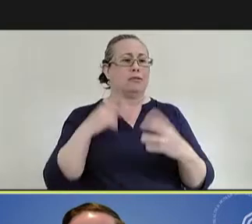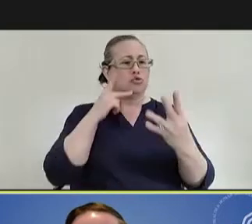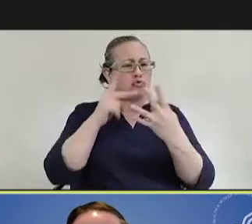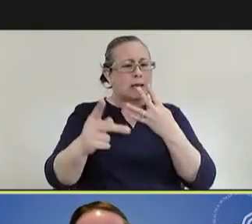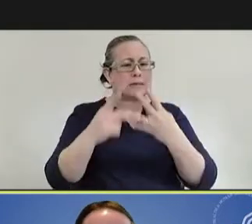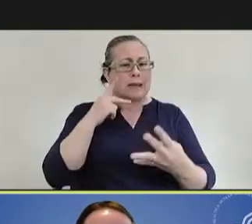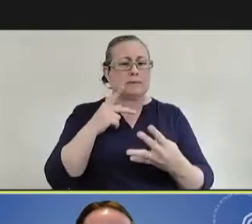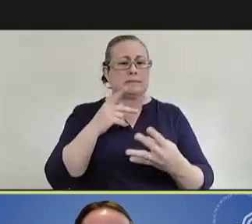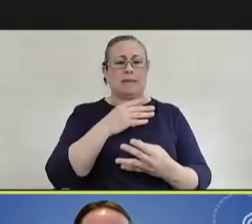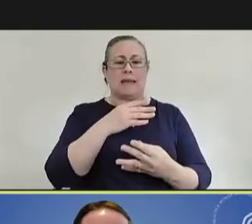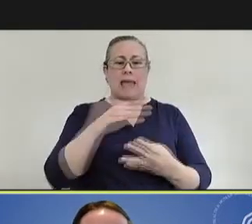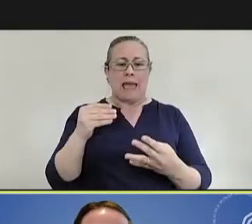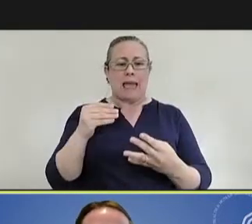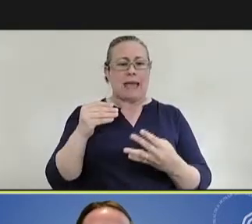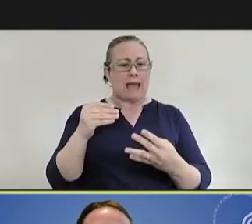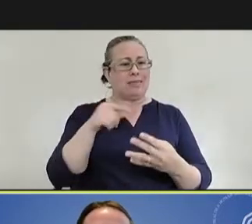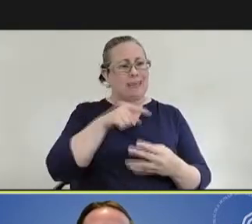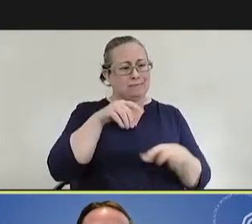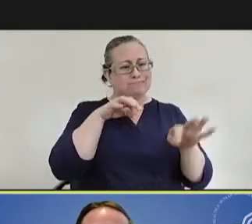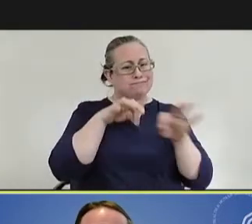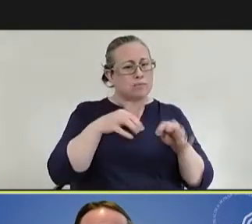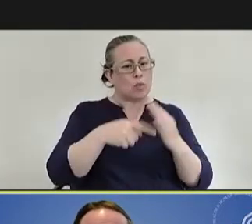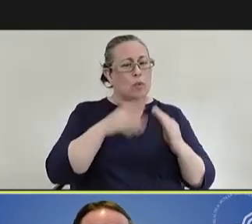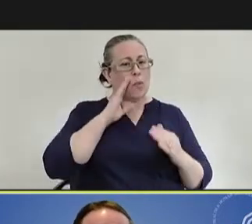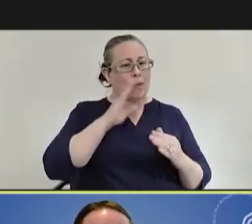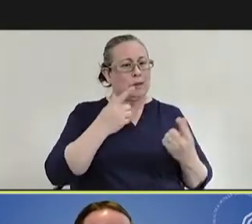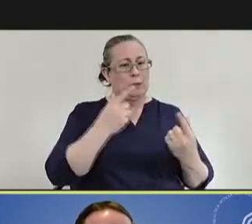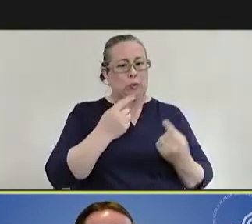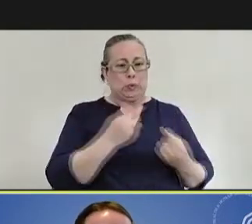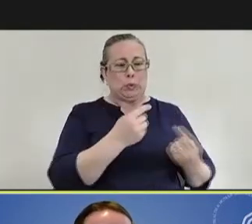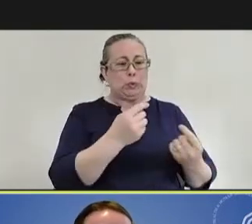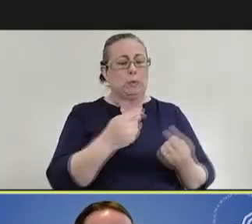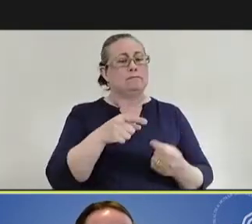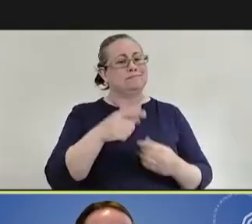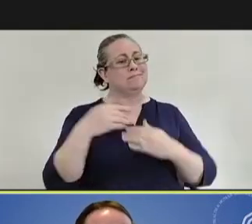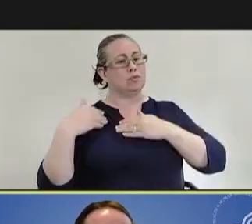understand what they're going to be doing. They're responsible and accountable. And,